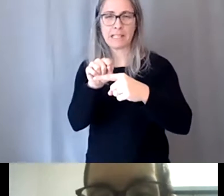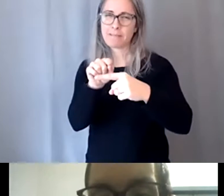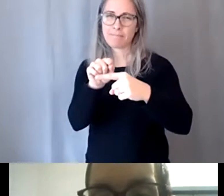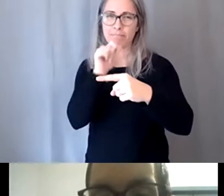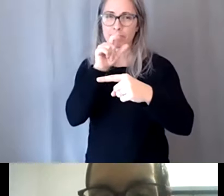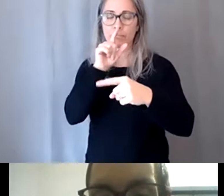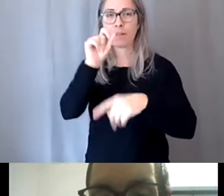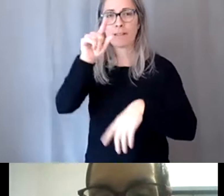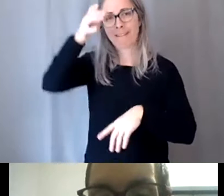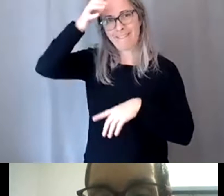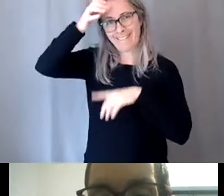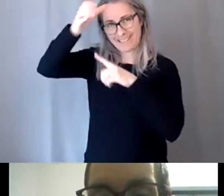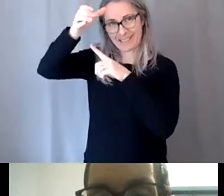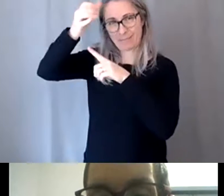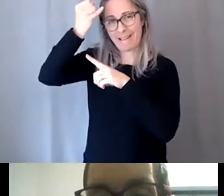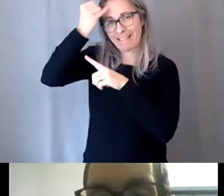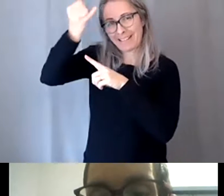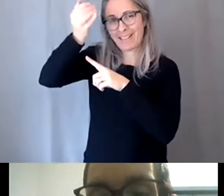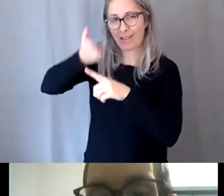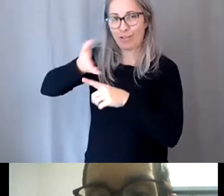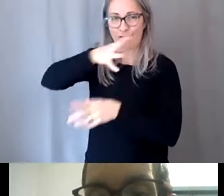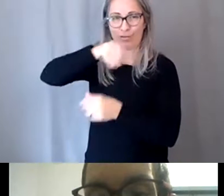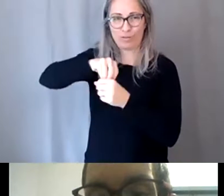that that idea like it was just shocking